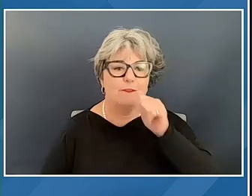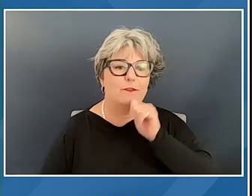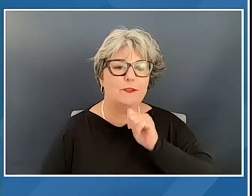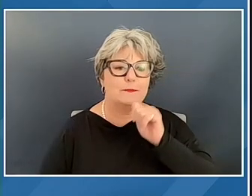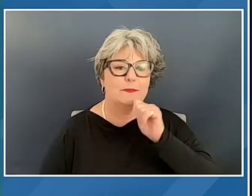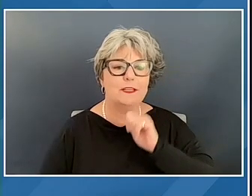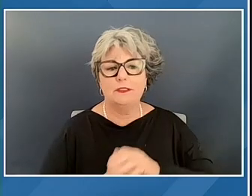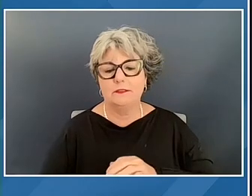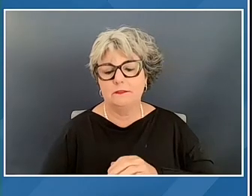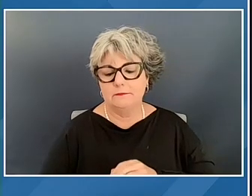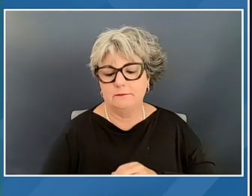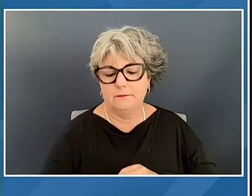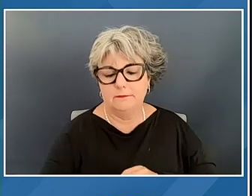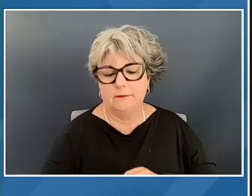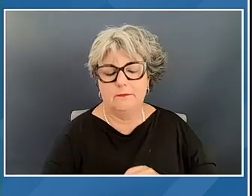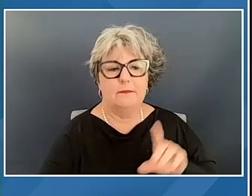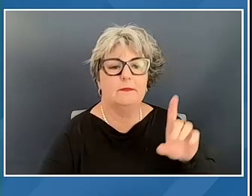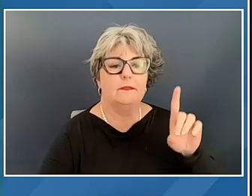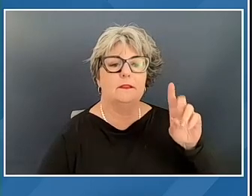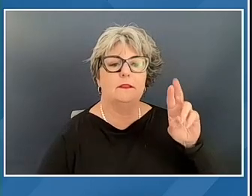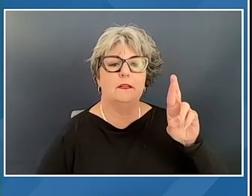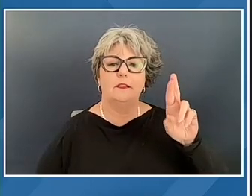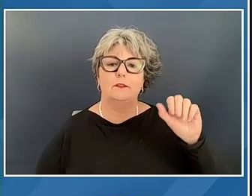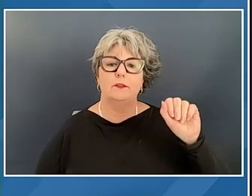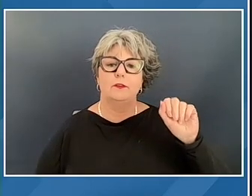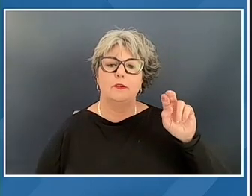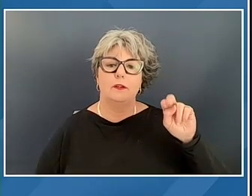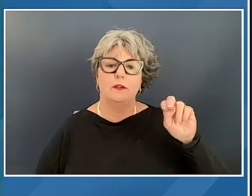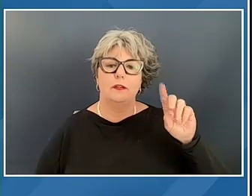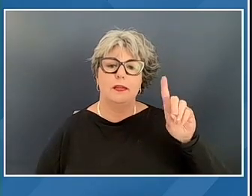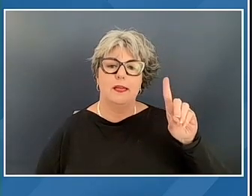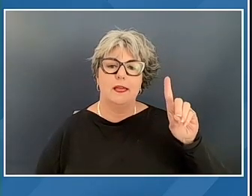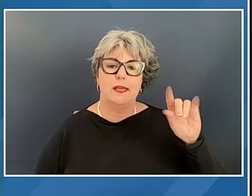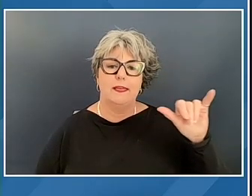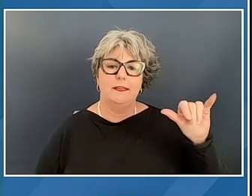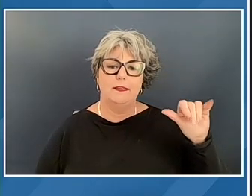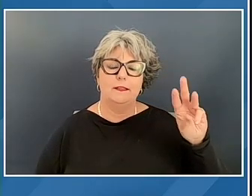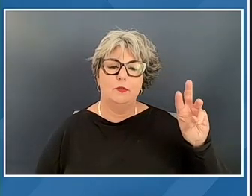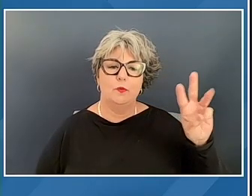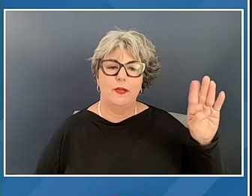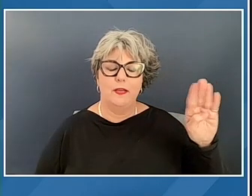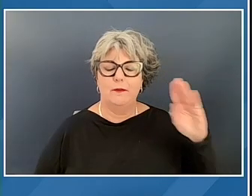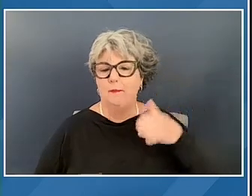Andi Webb. I'm a public school educator. In 2016, I enrolled in my Doctoral